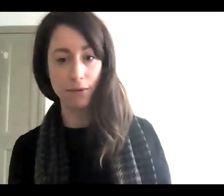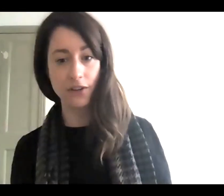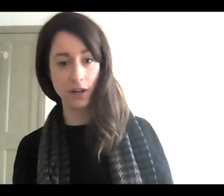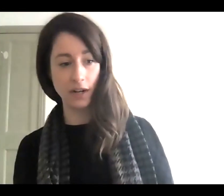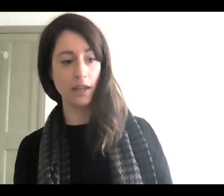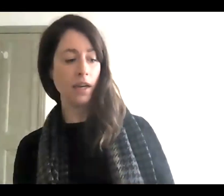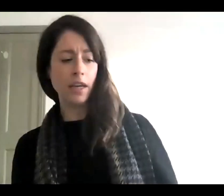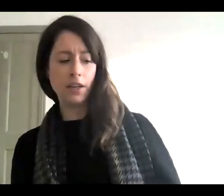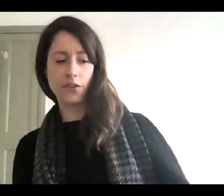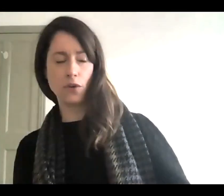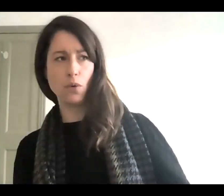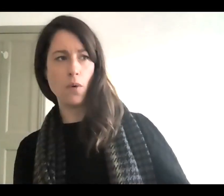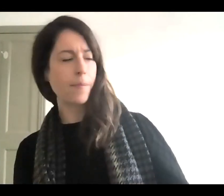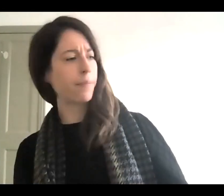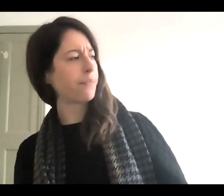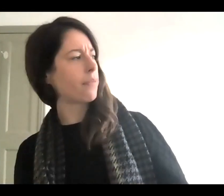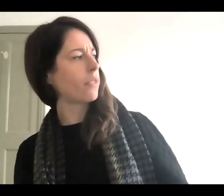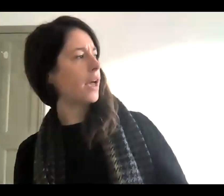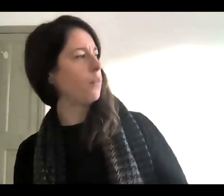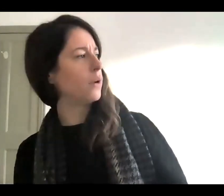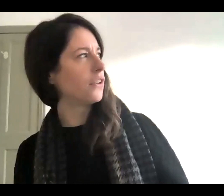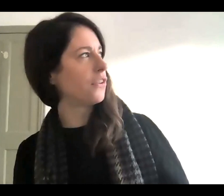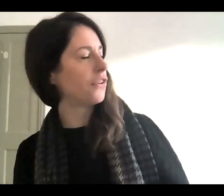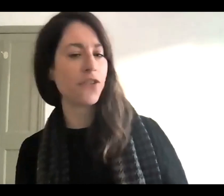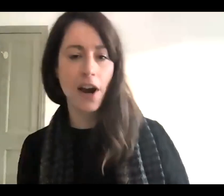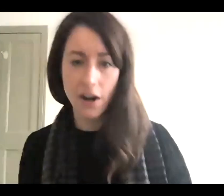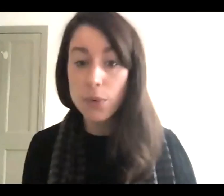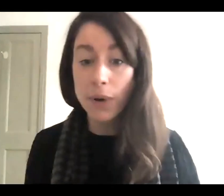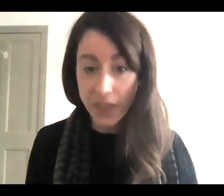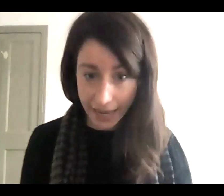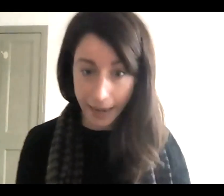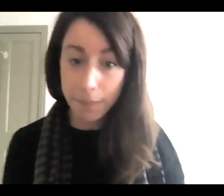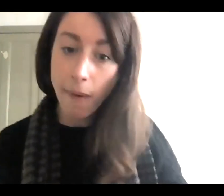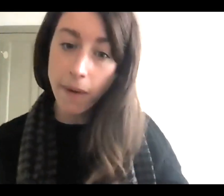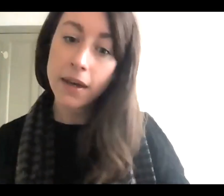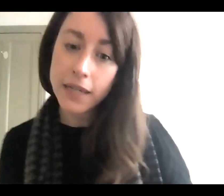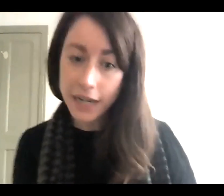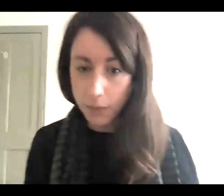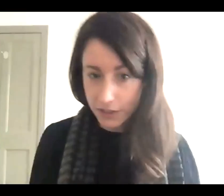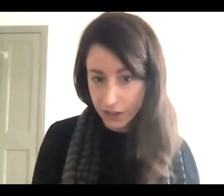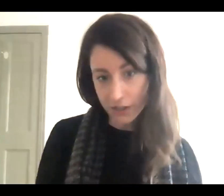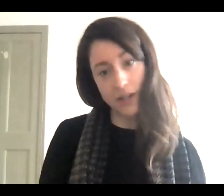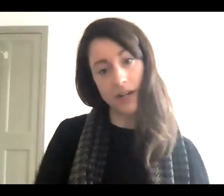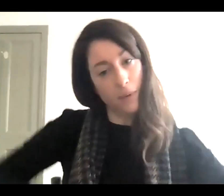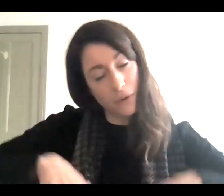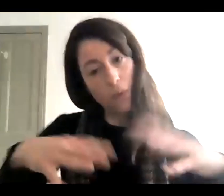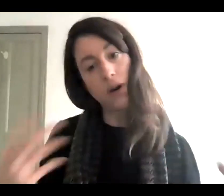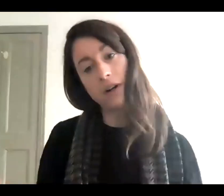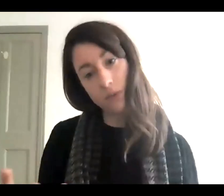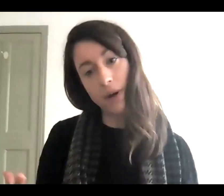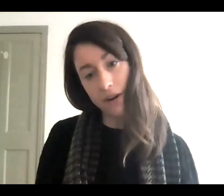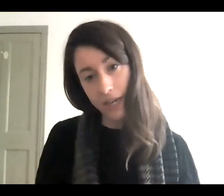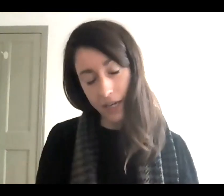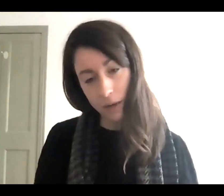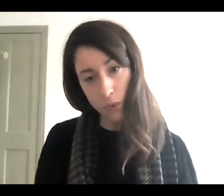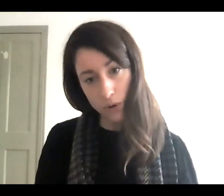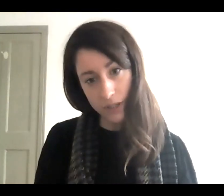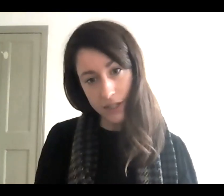originally. So I wanted to start with him and I wanted to start with a world where he would